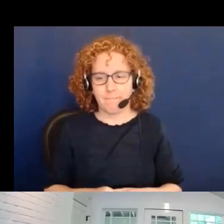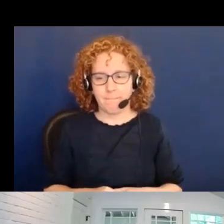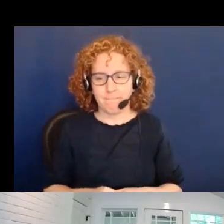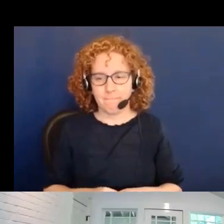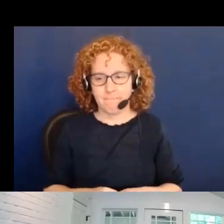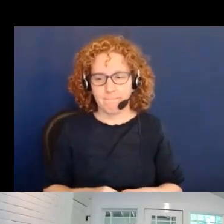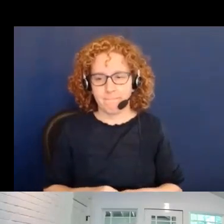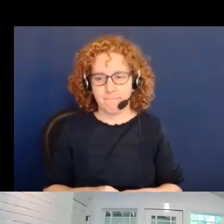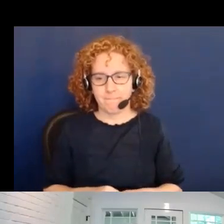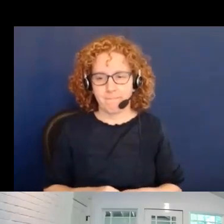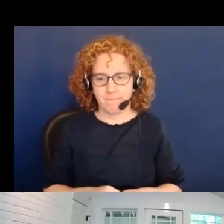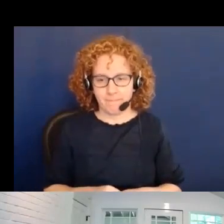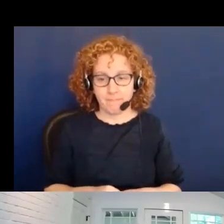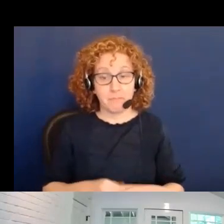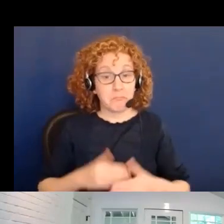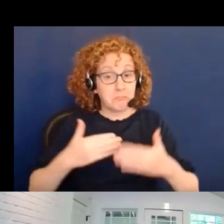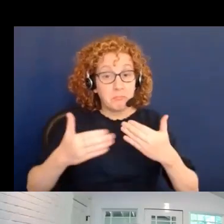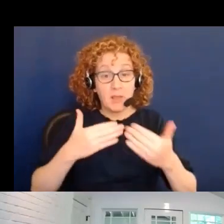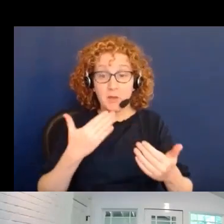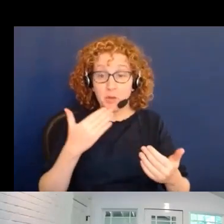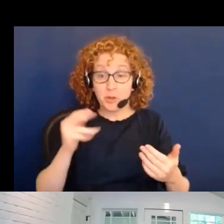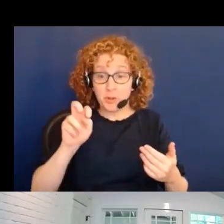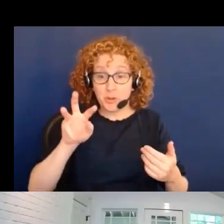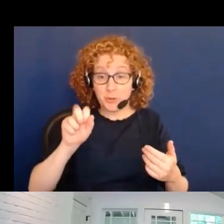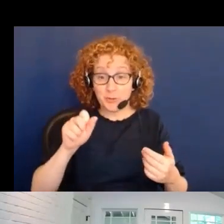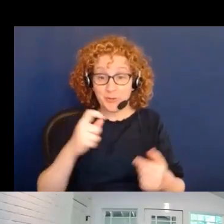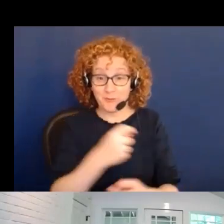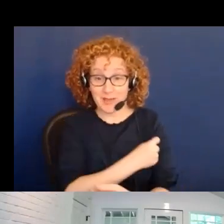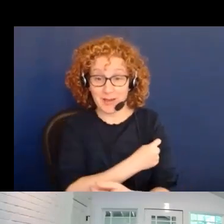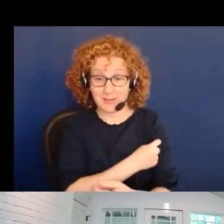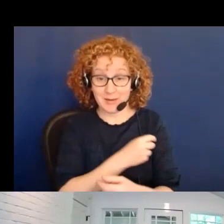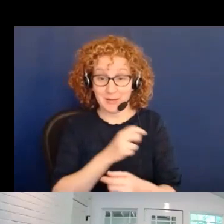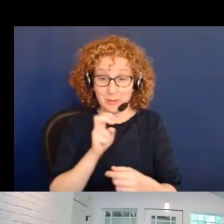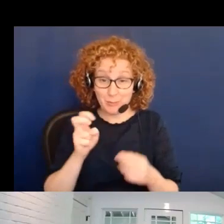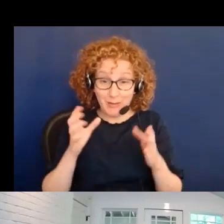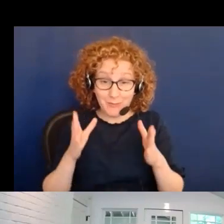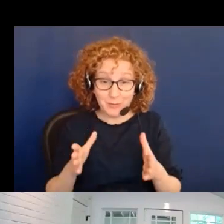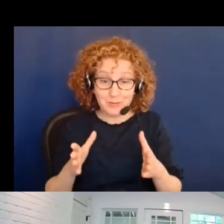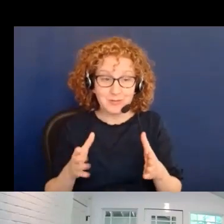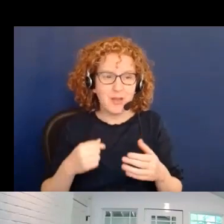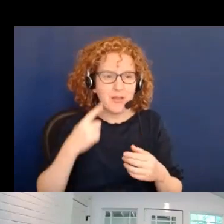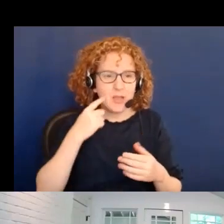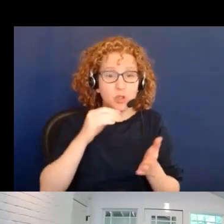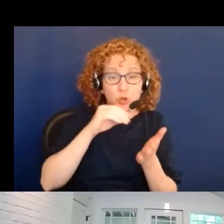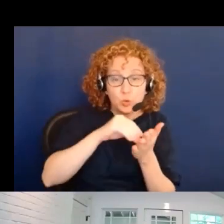So despite the good news for vaccinated travelers i think that students in international and others